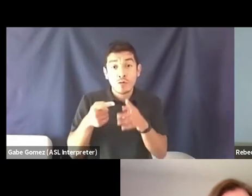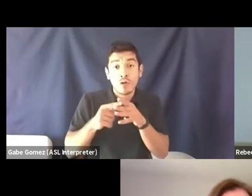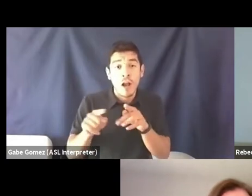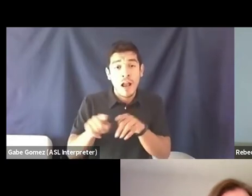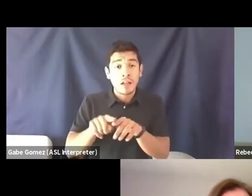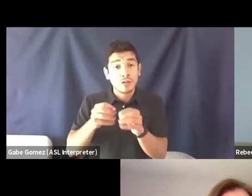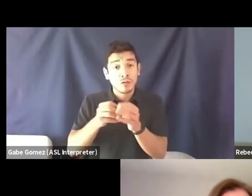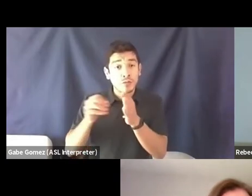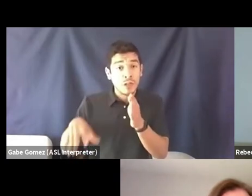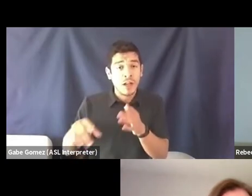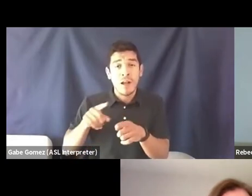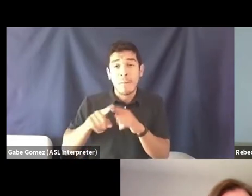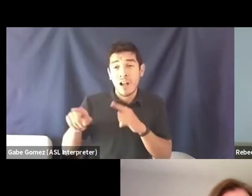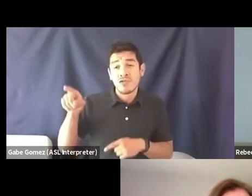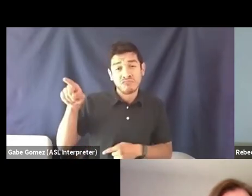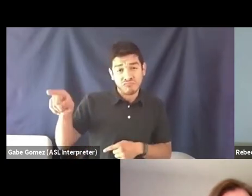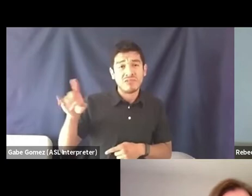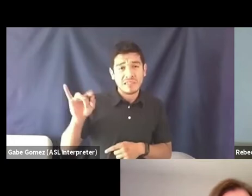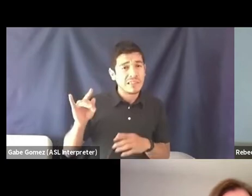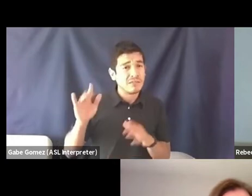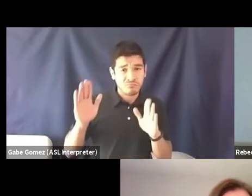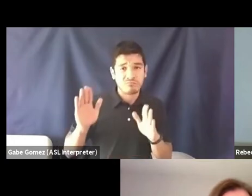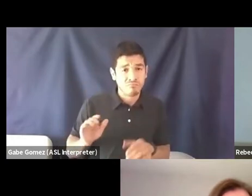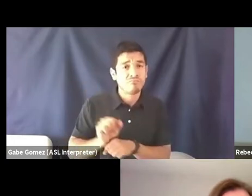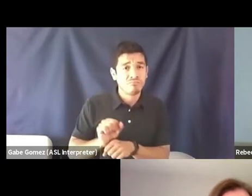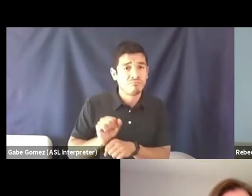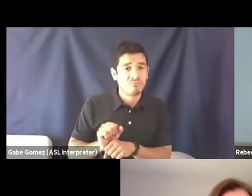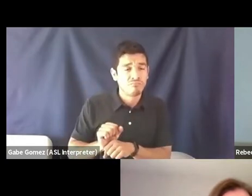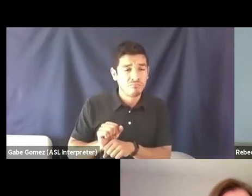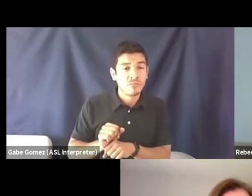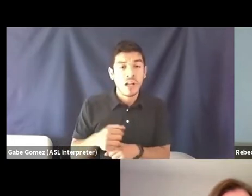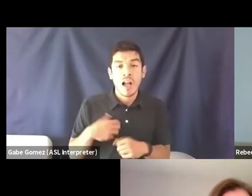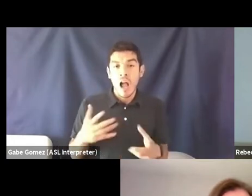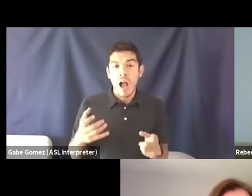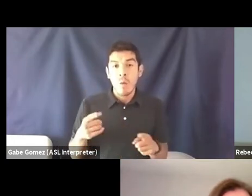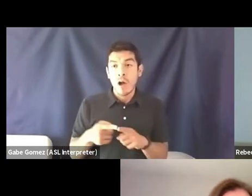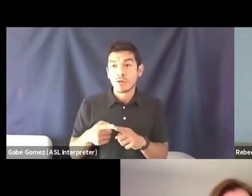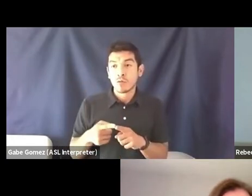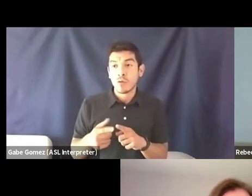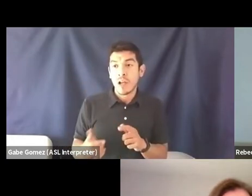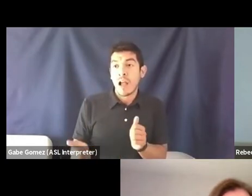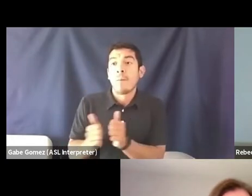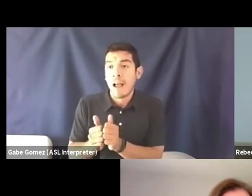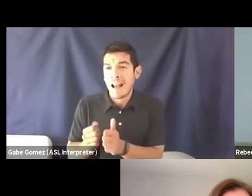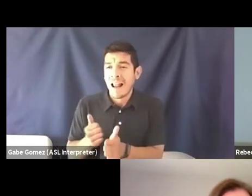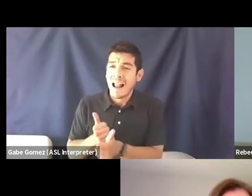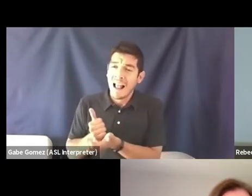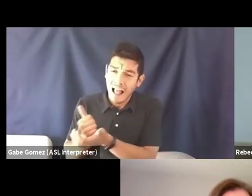But like I said she did an incredible job. And I wanted to come on to, help craft the story help have the story.